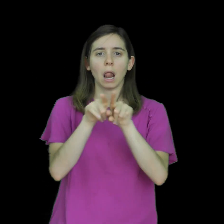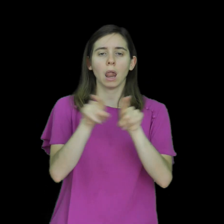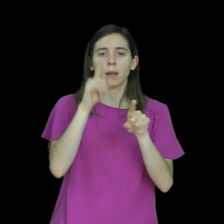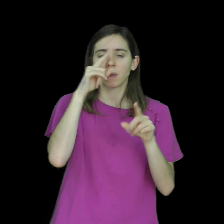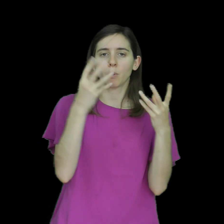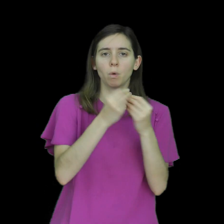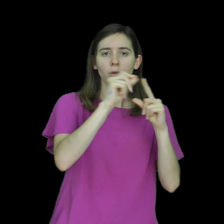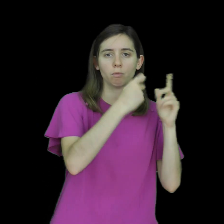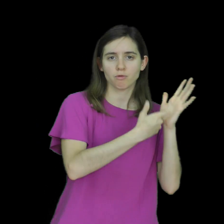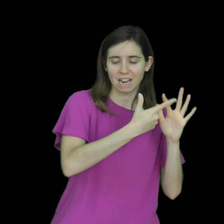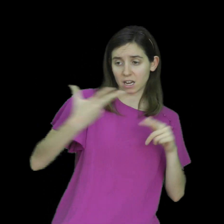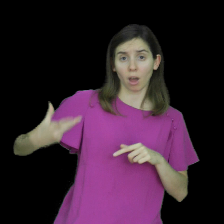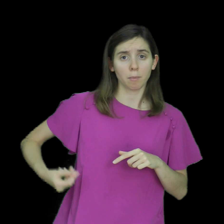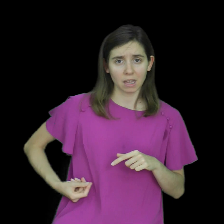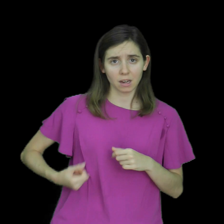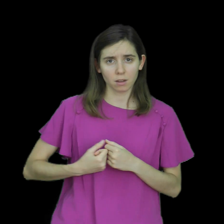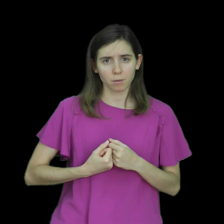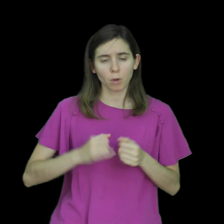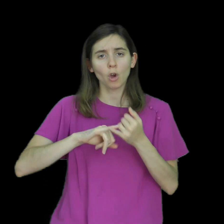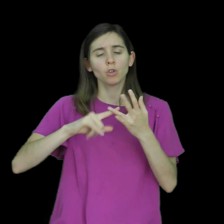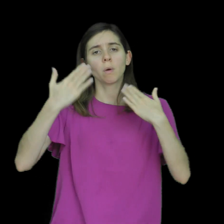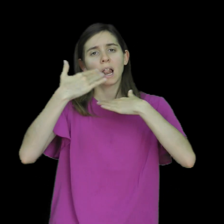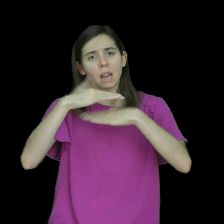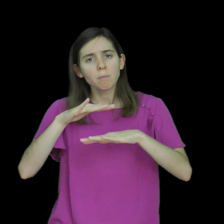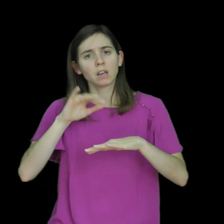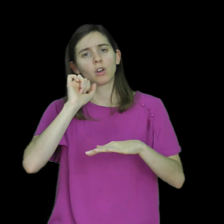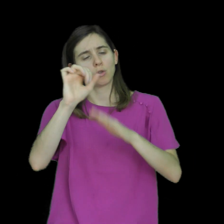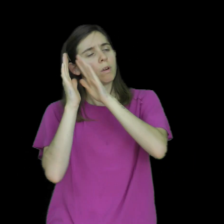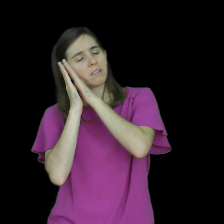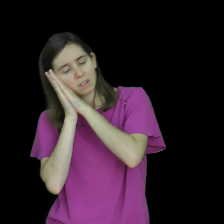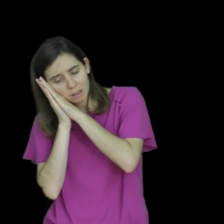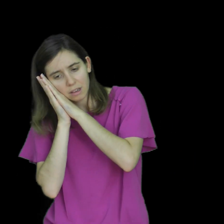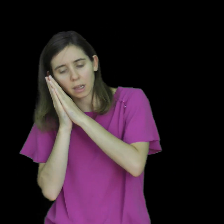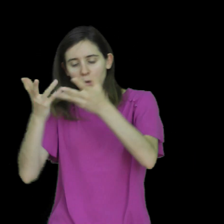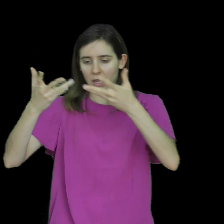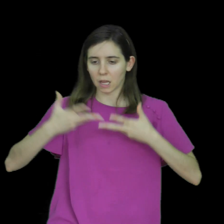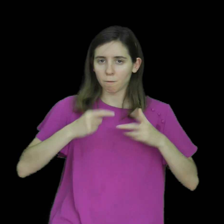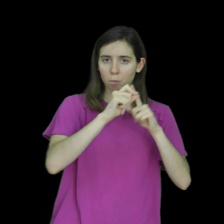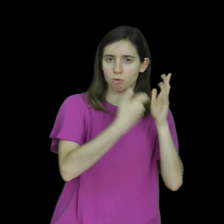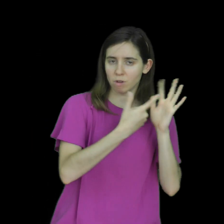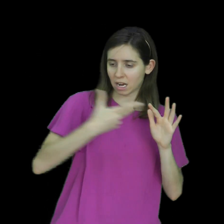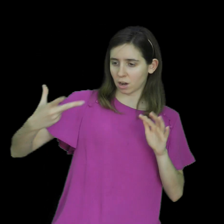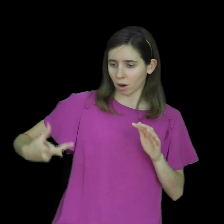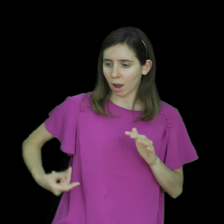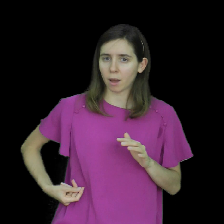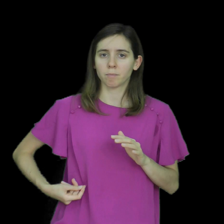Sleep depravation induced a prediabetic state in less than one week! But even one